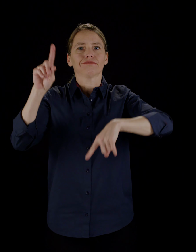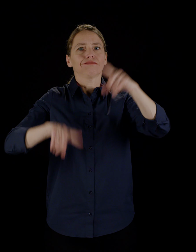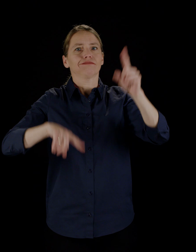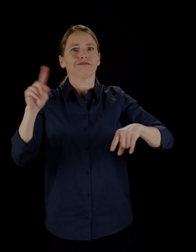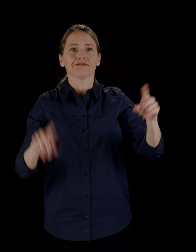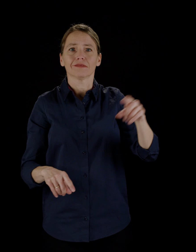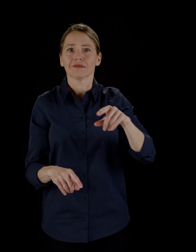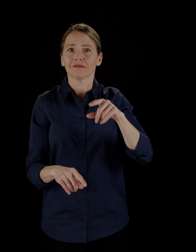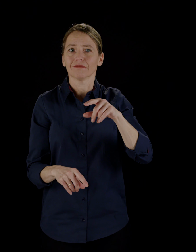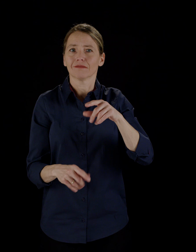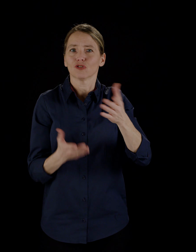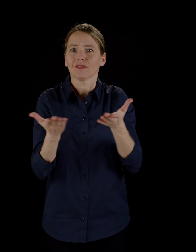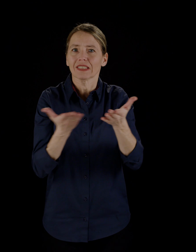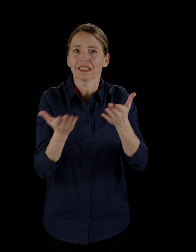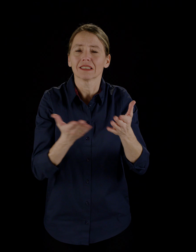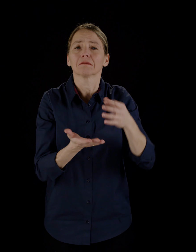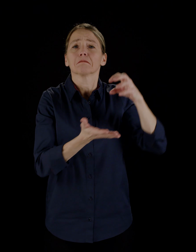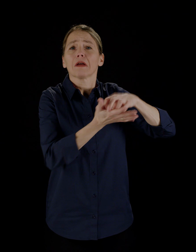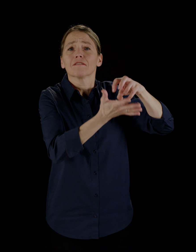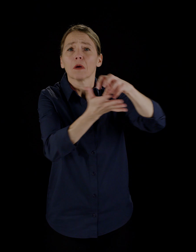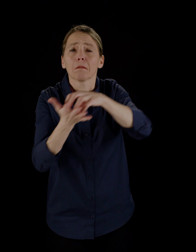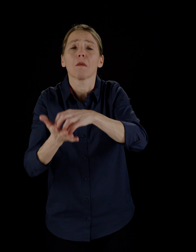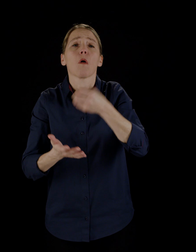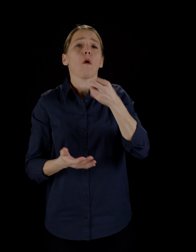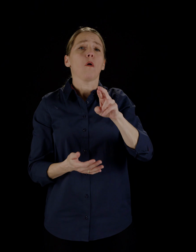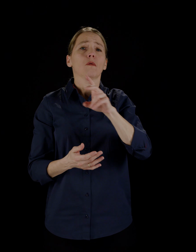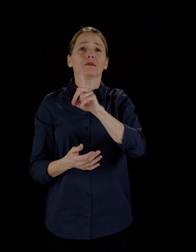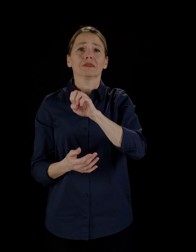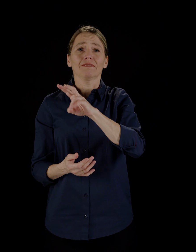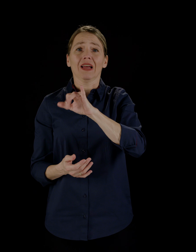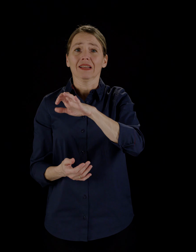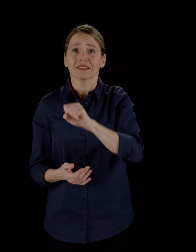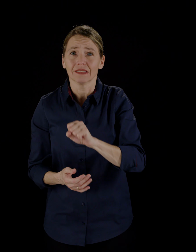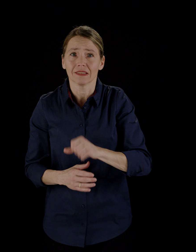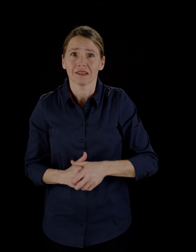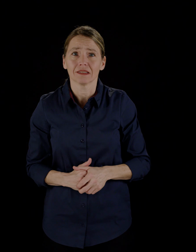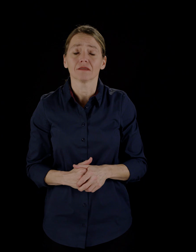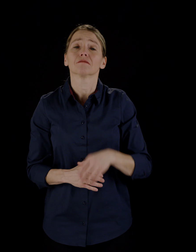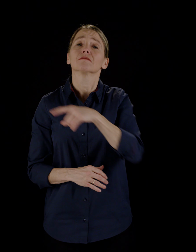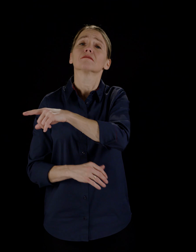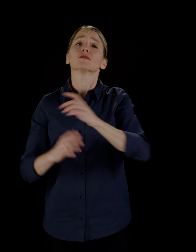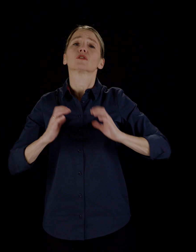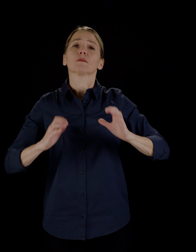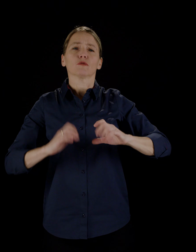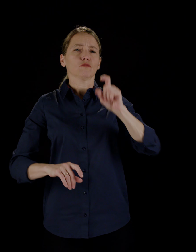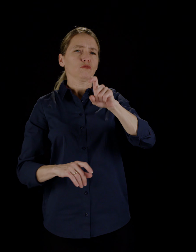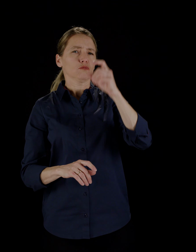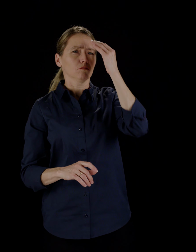Customers can keep track of their data usage by making use of the tools offered by their ISP.